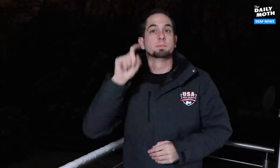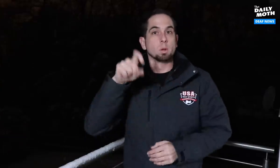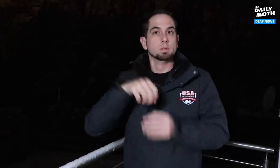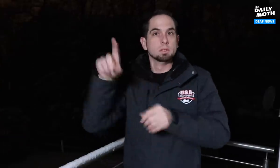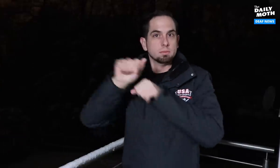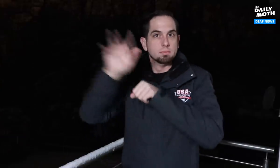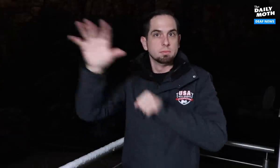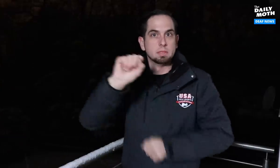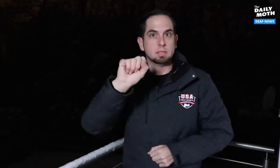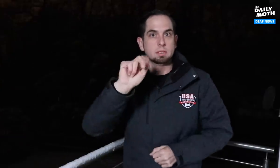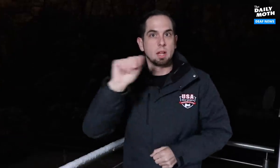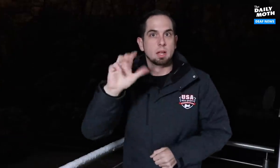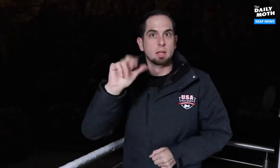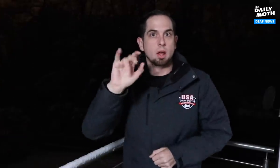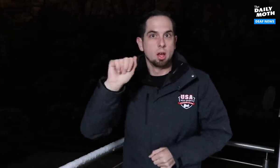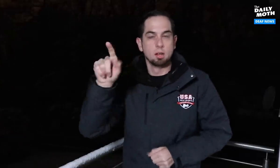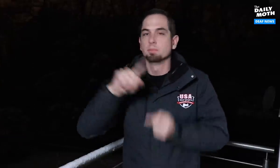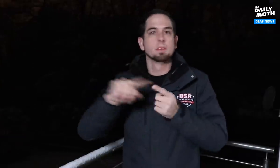originally planned to happen in Santa Caterina,